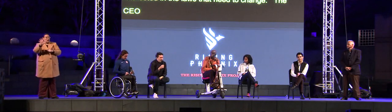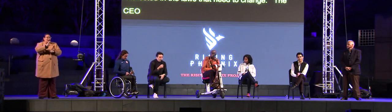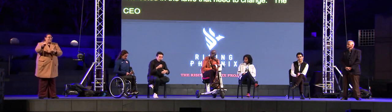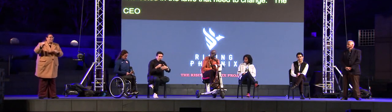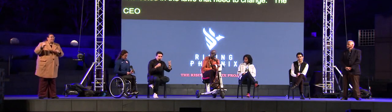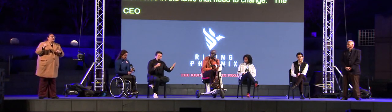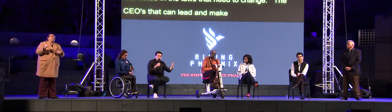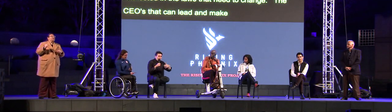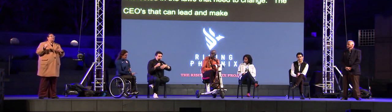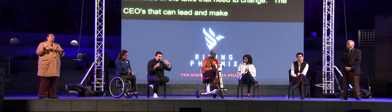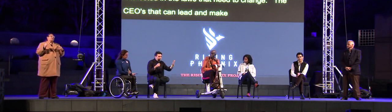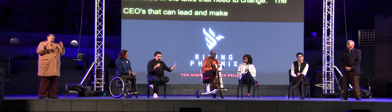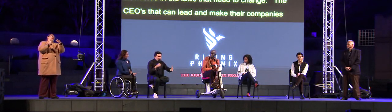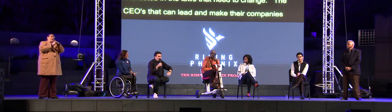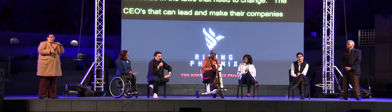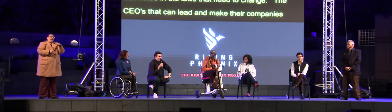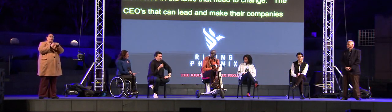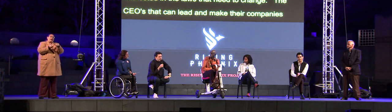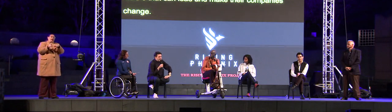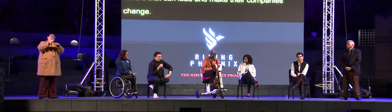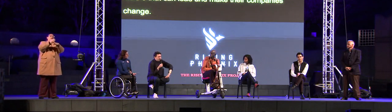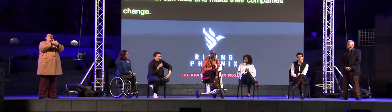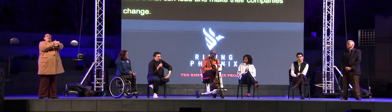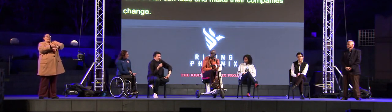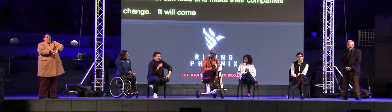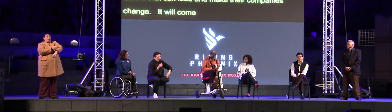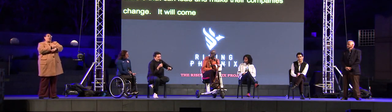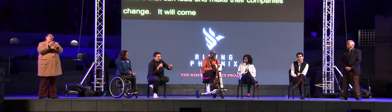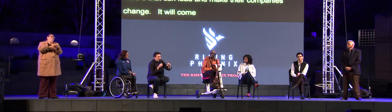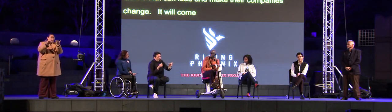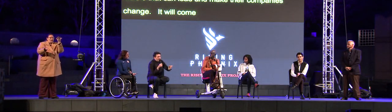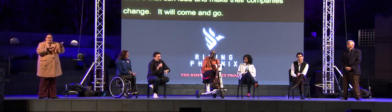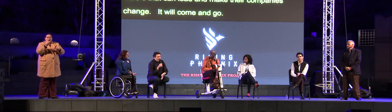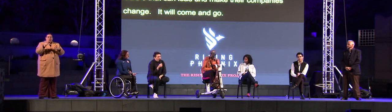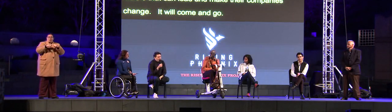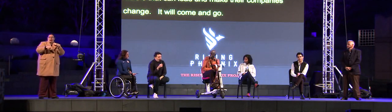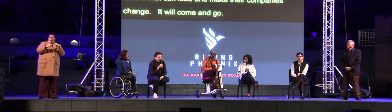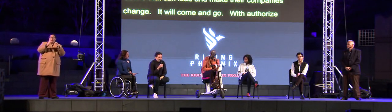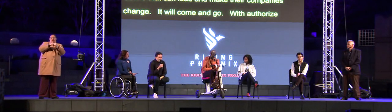It will come and go. The one thing I can say with authority is that thing will come and go, but it's